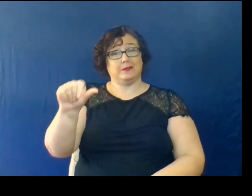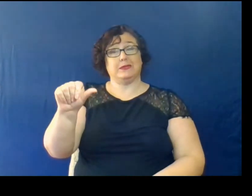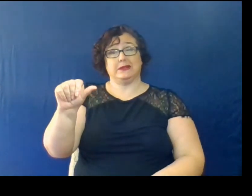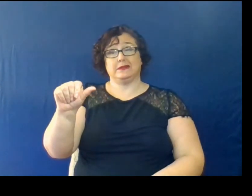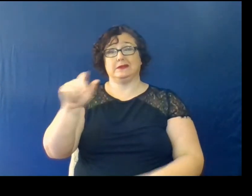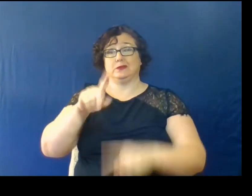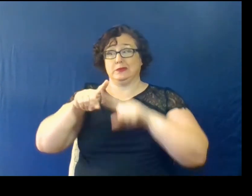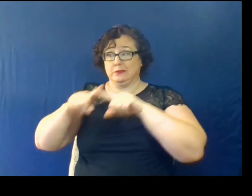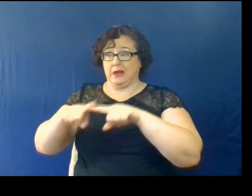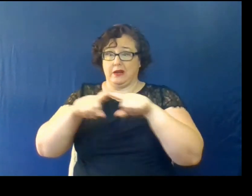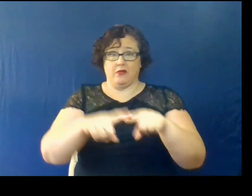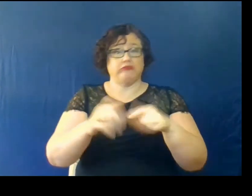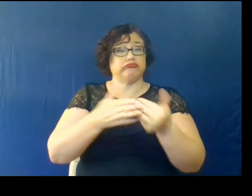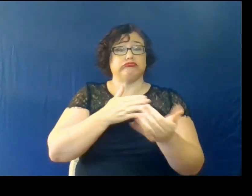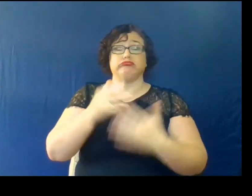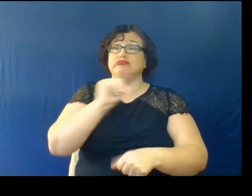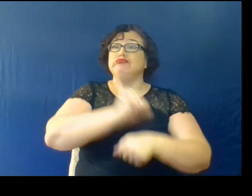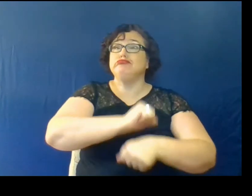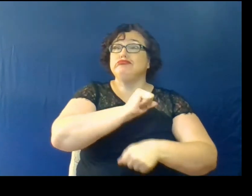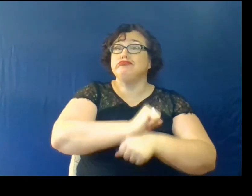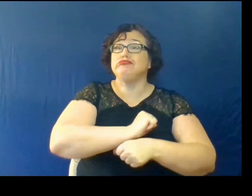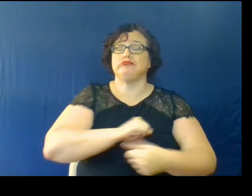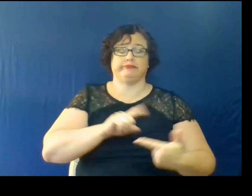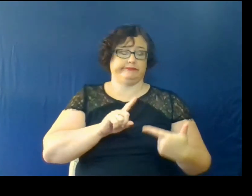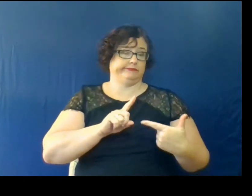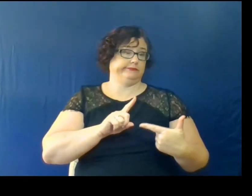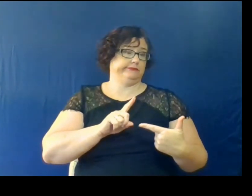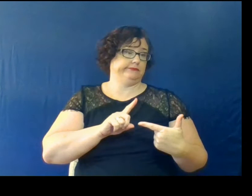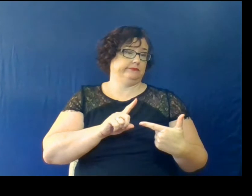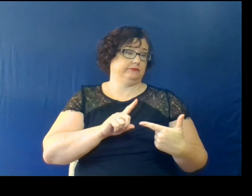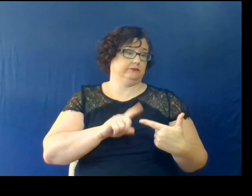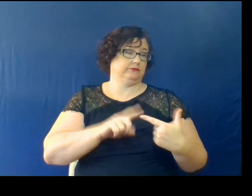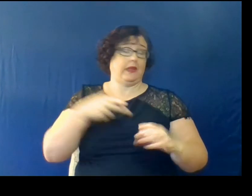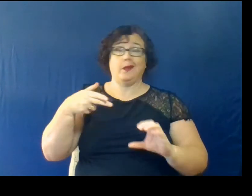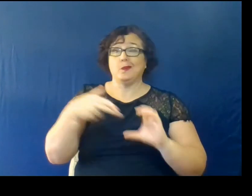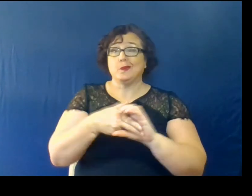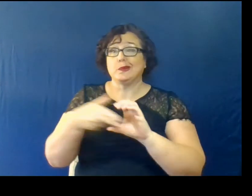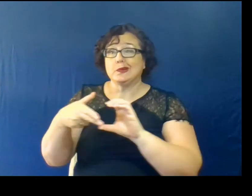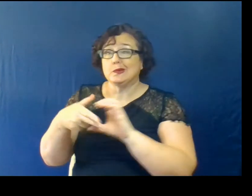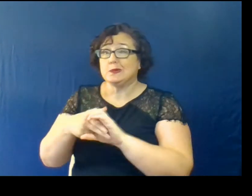about employment, whether we're talking about participating in activities in our respective